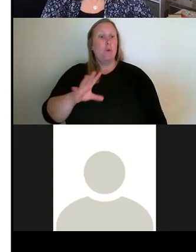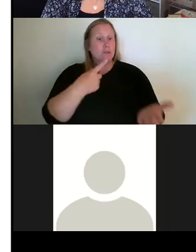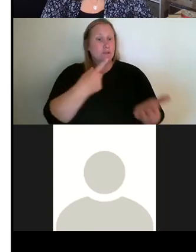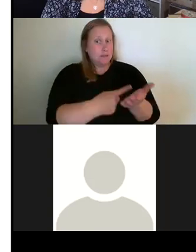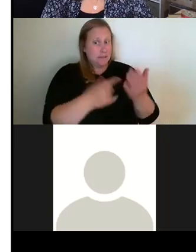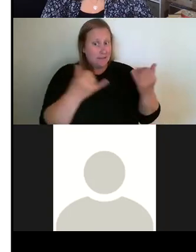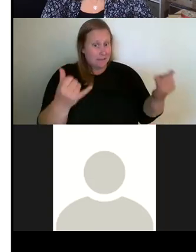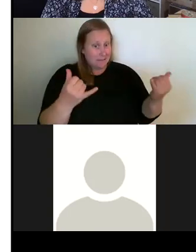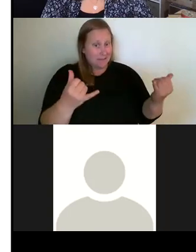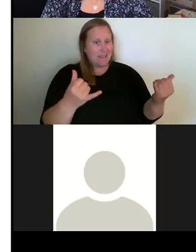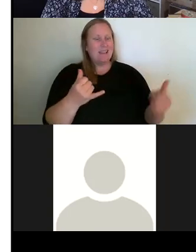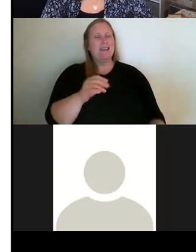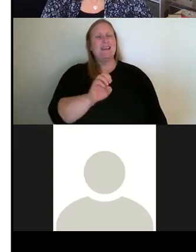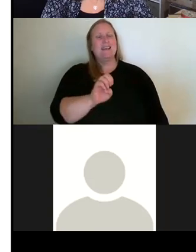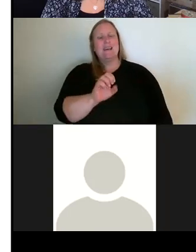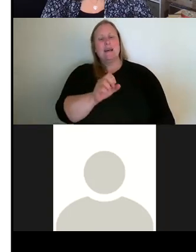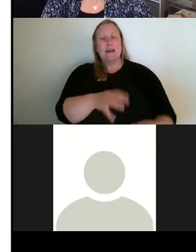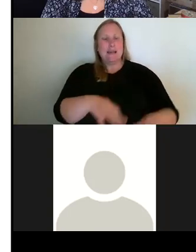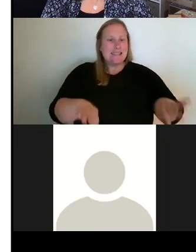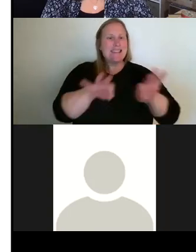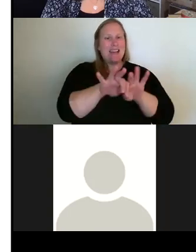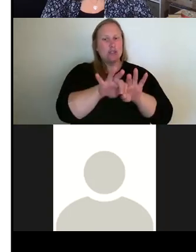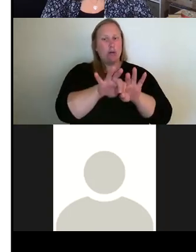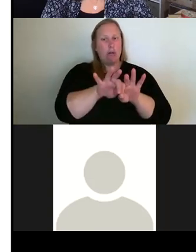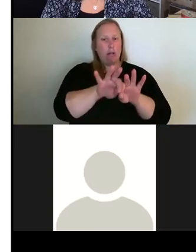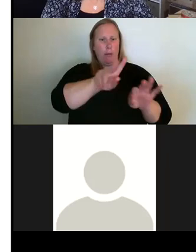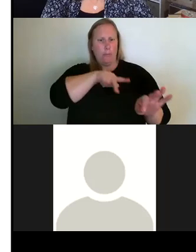personalizations, and it's the idea that these little